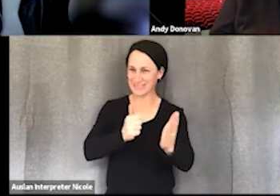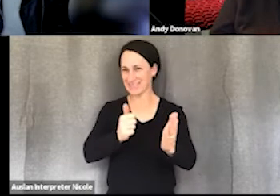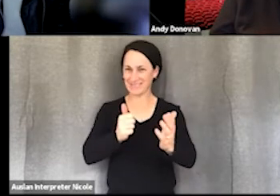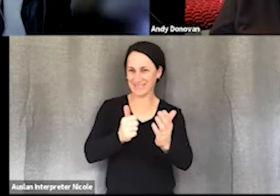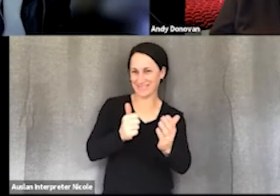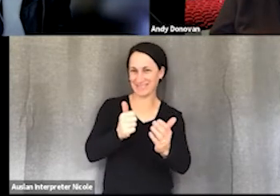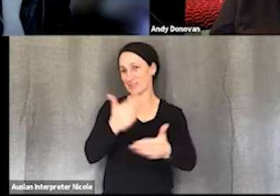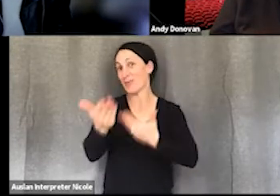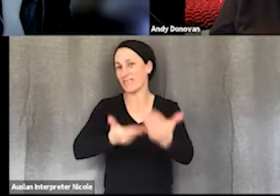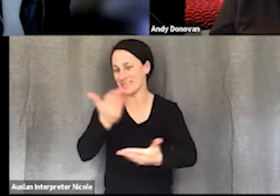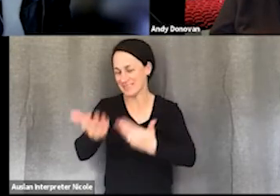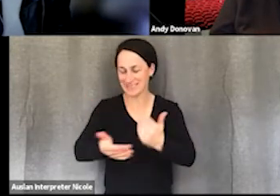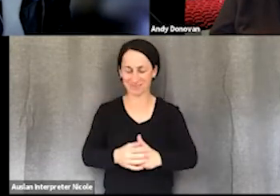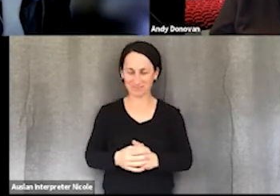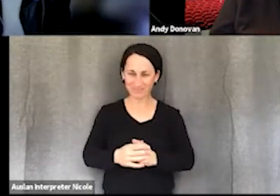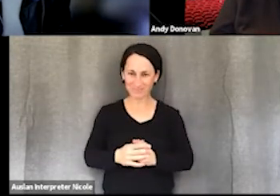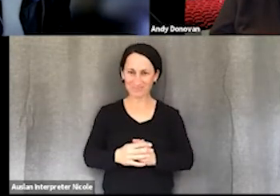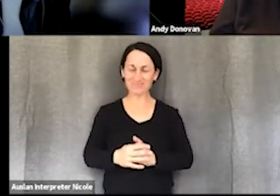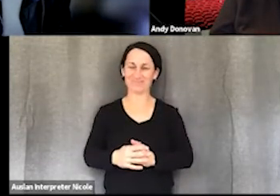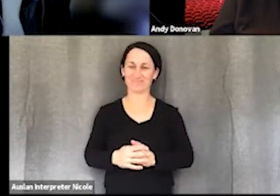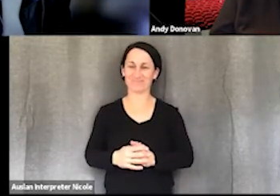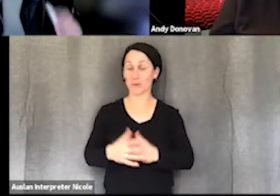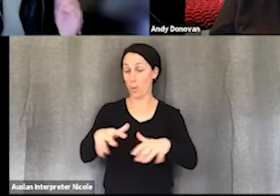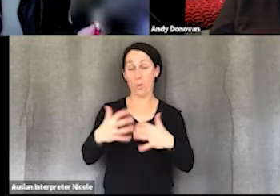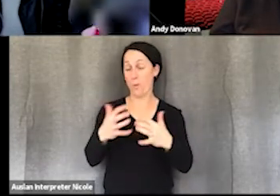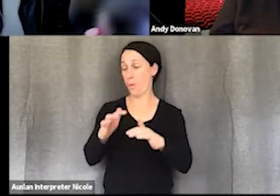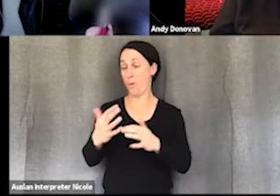love that. So overwhelmingly, that is true.